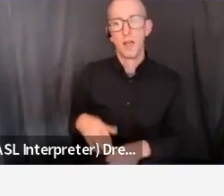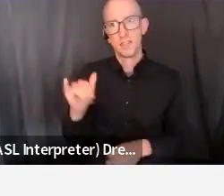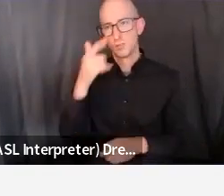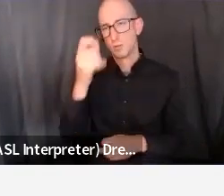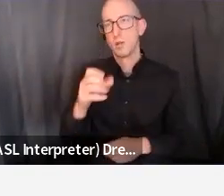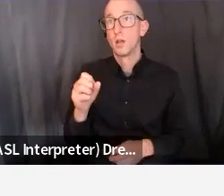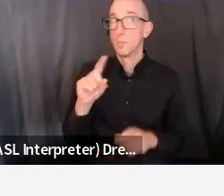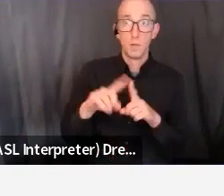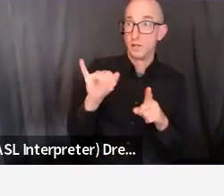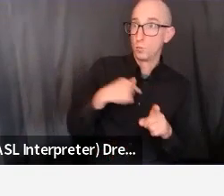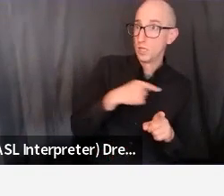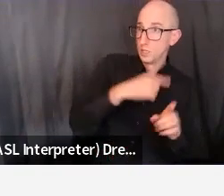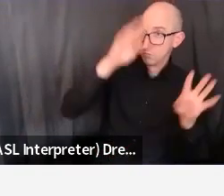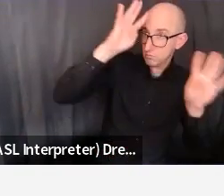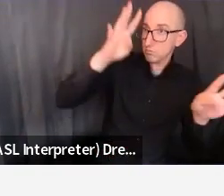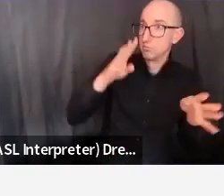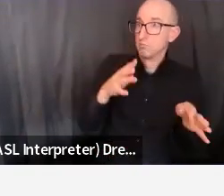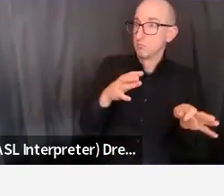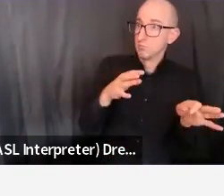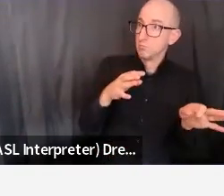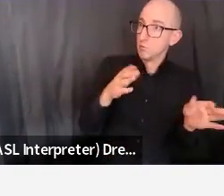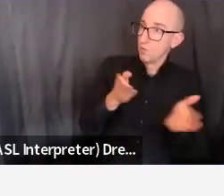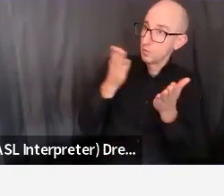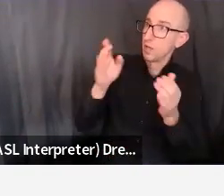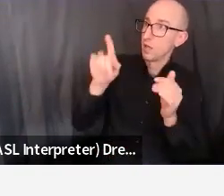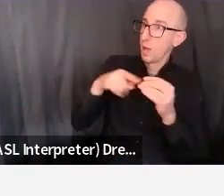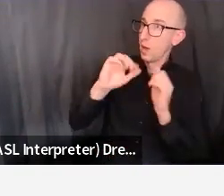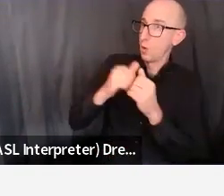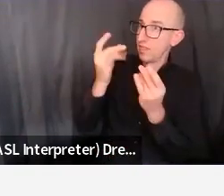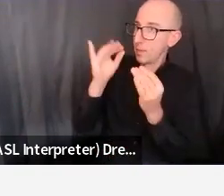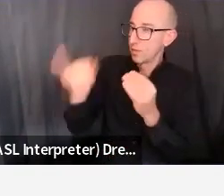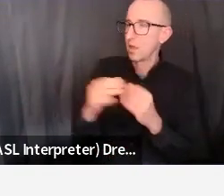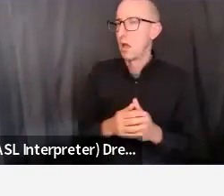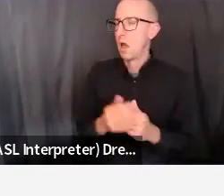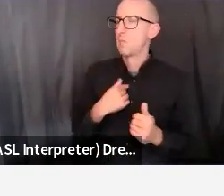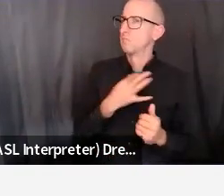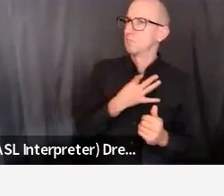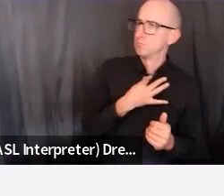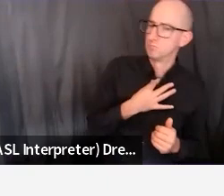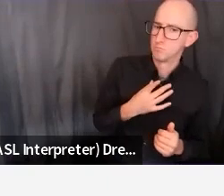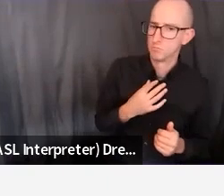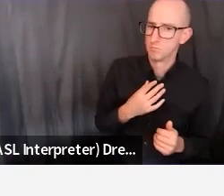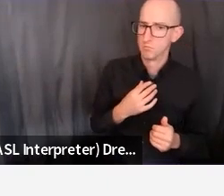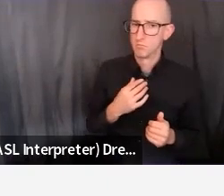solutions that near-port communities and ports can work together on. I think you've heard throughout